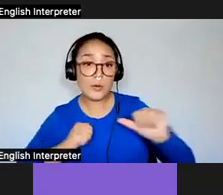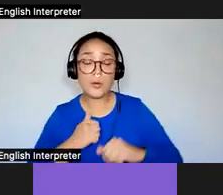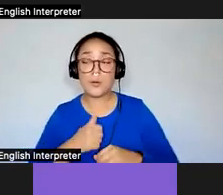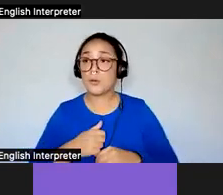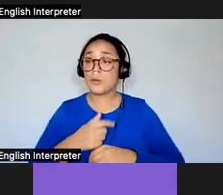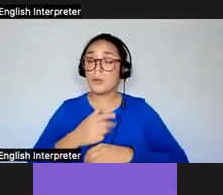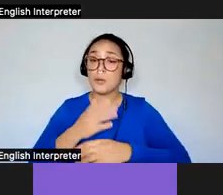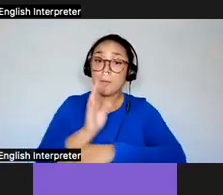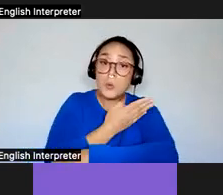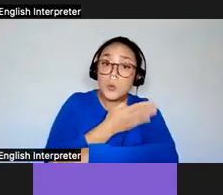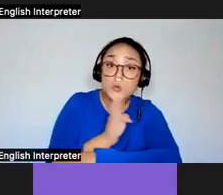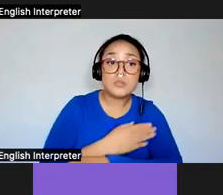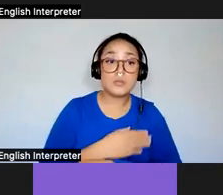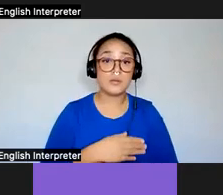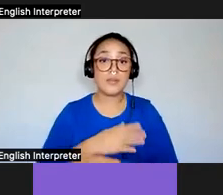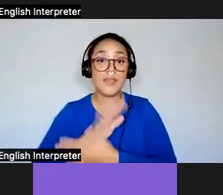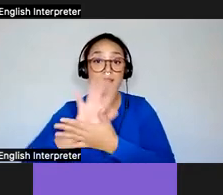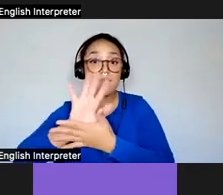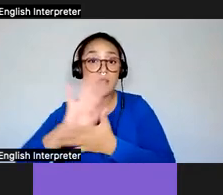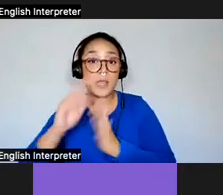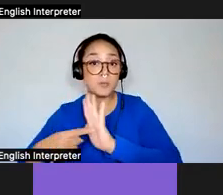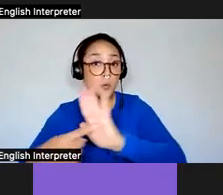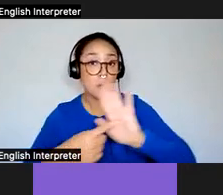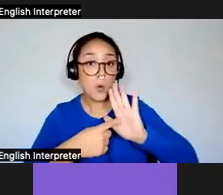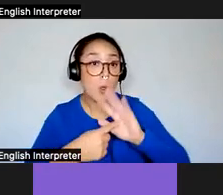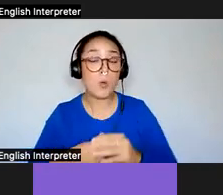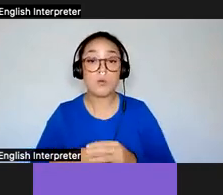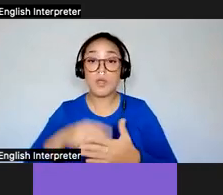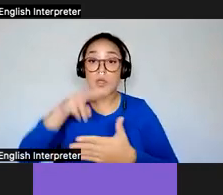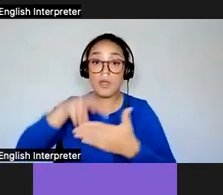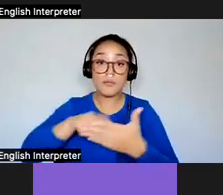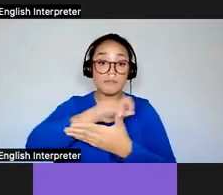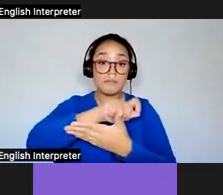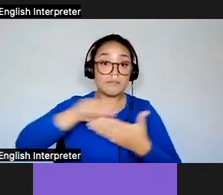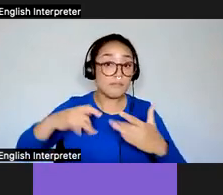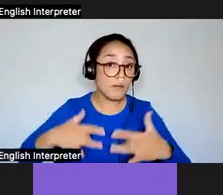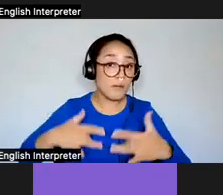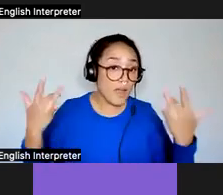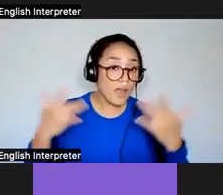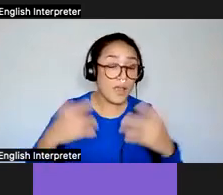we've had literary events and of course, yes, community engaged work as well.